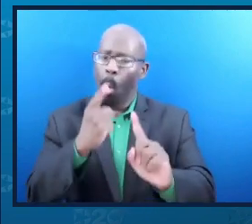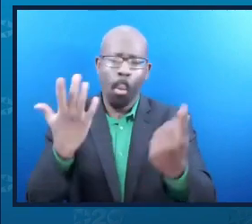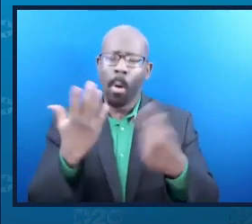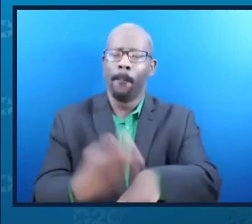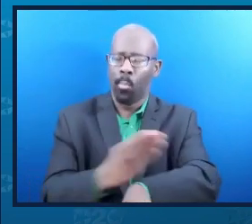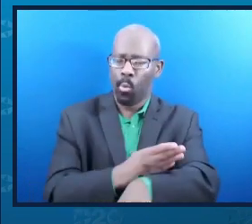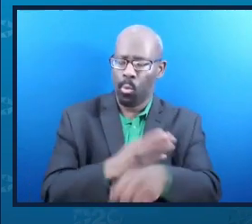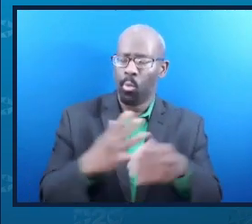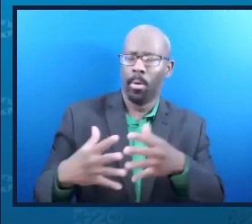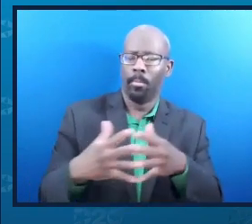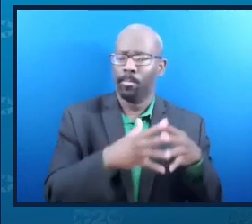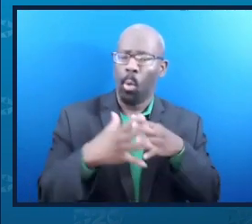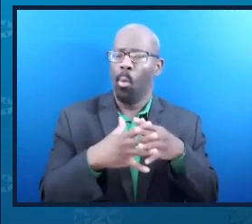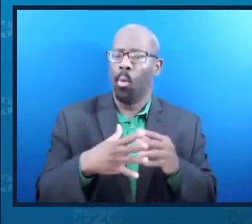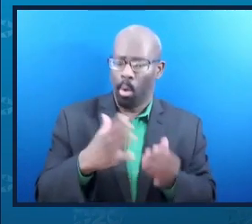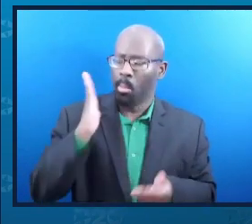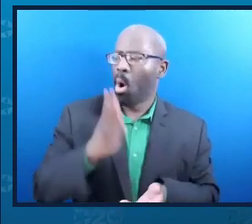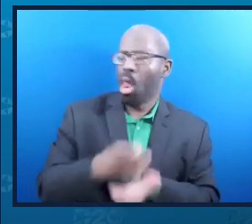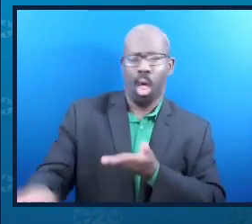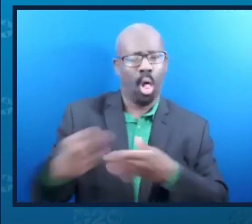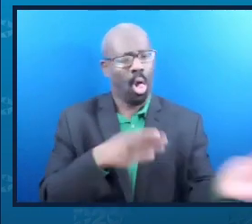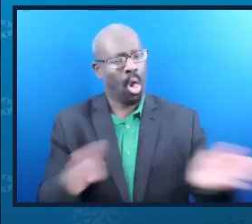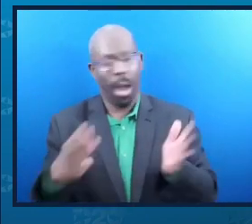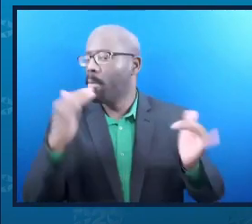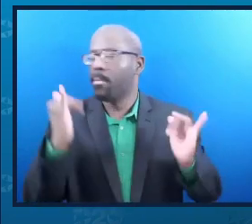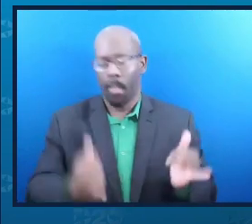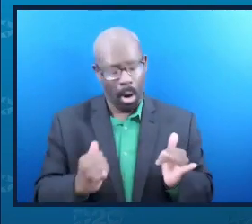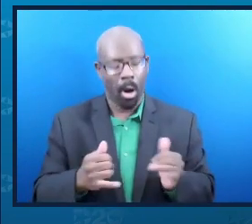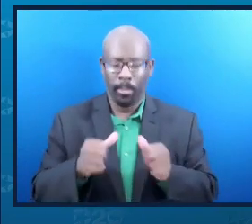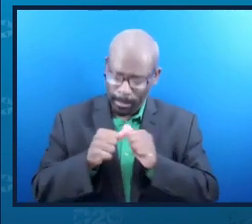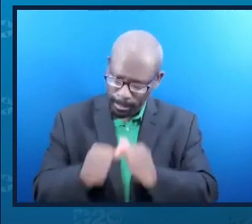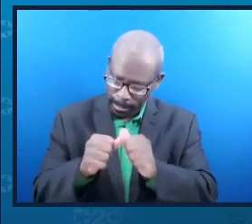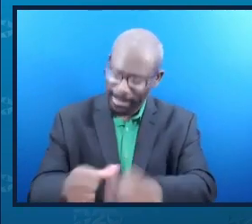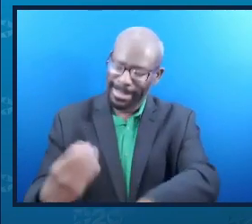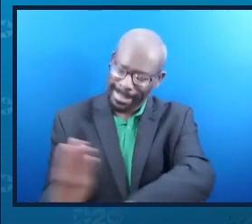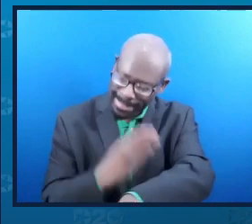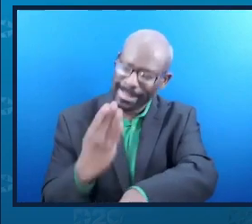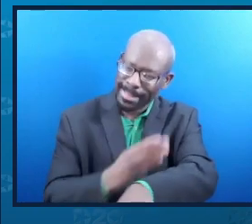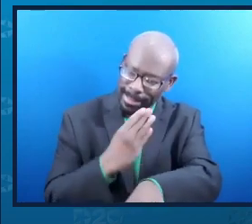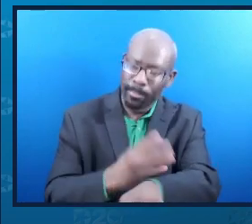AND GRADUALLY WE MADE THIS